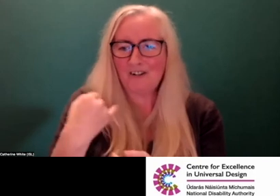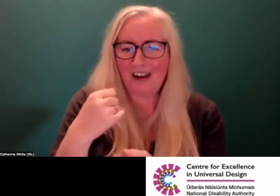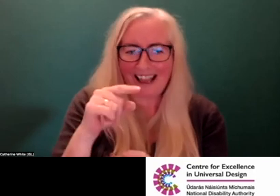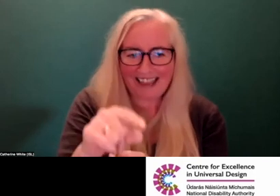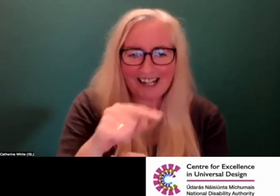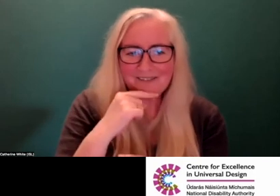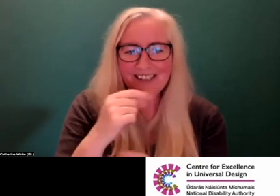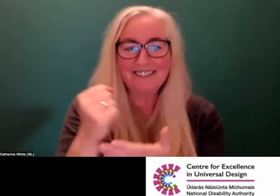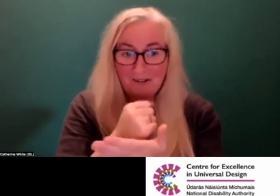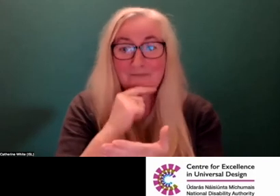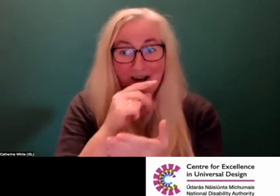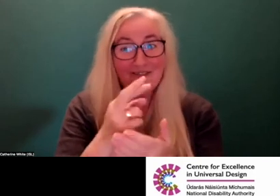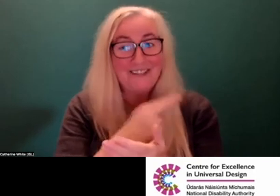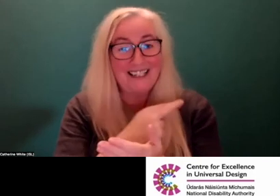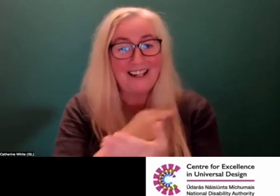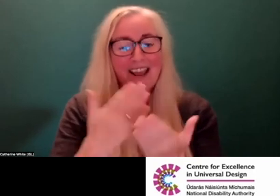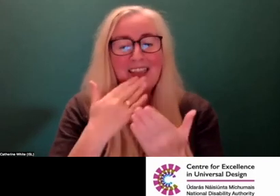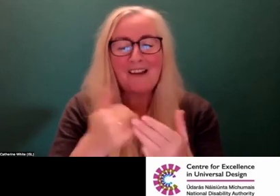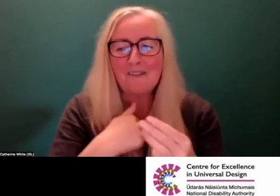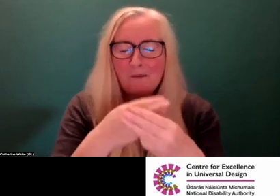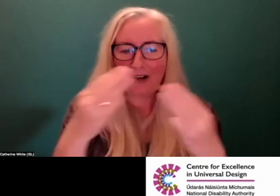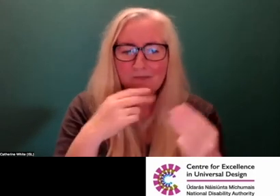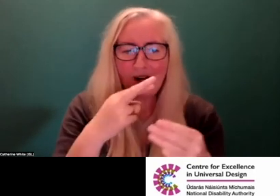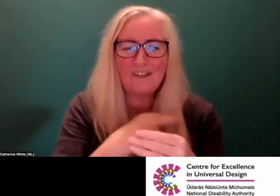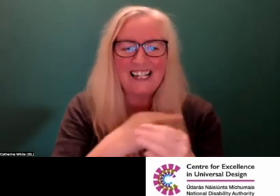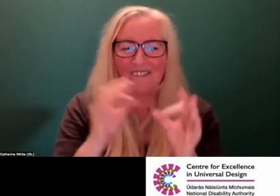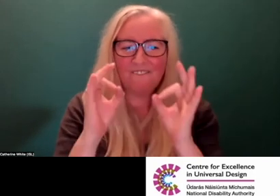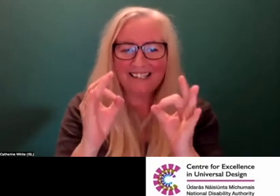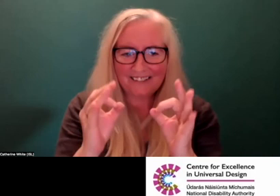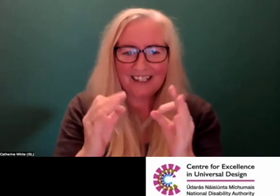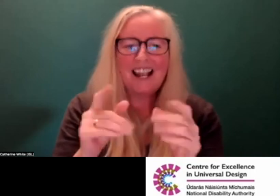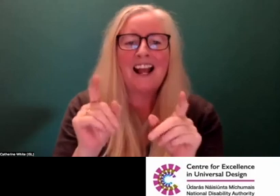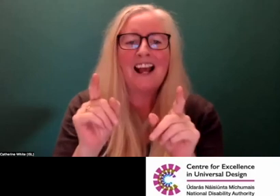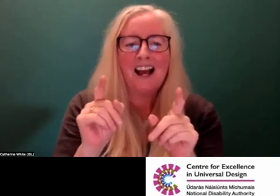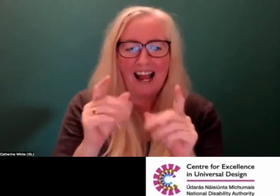And when you're live sometimes you don't get to enjoy this. Thank you so much, that was really fantastic.